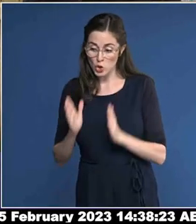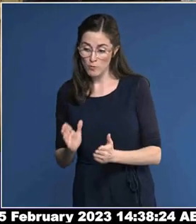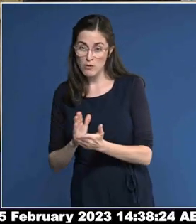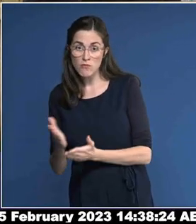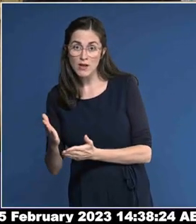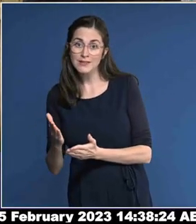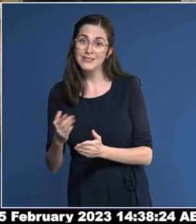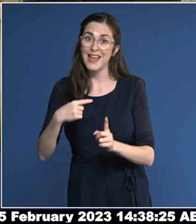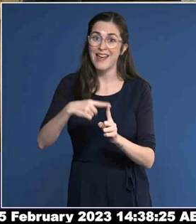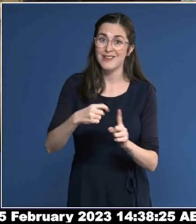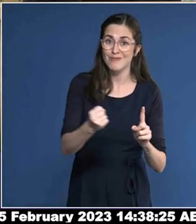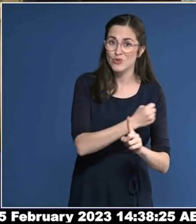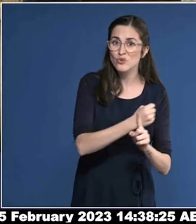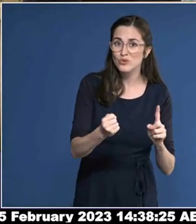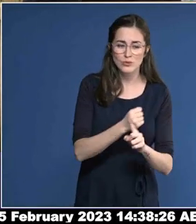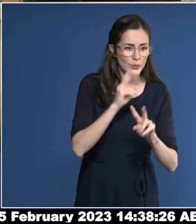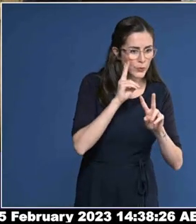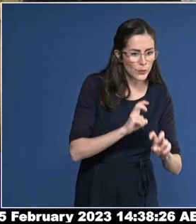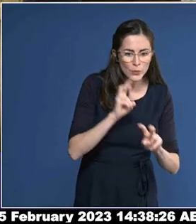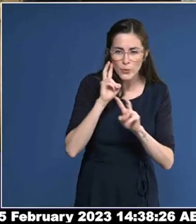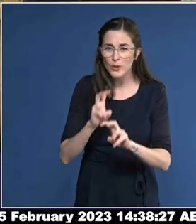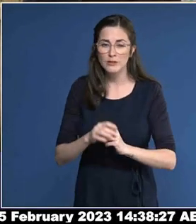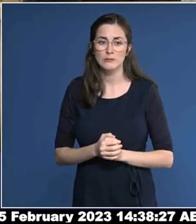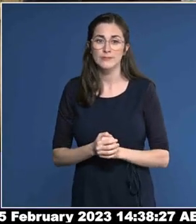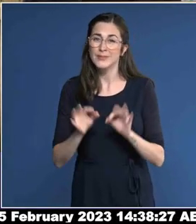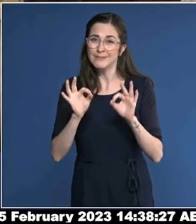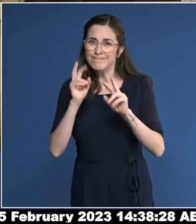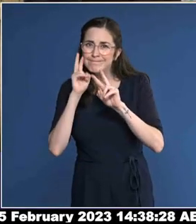look at areas such as coercive control, financial abuse.